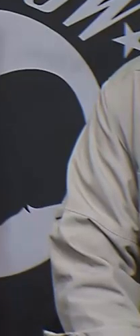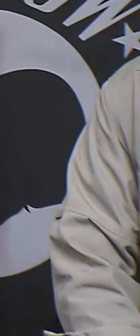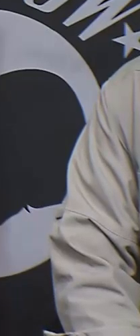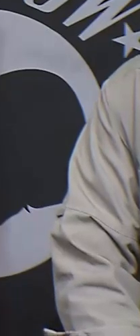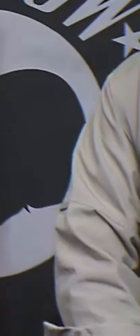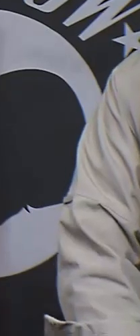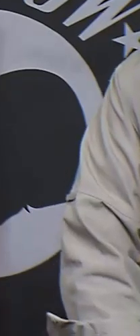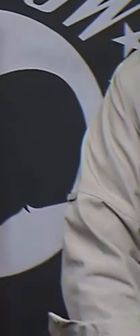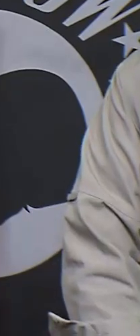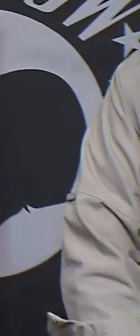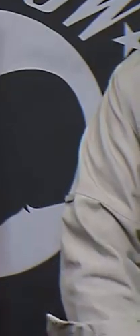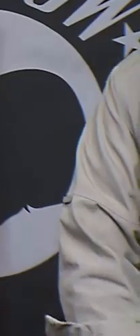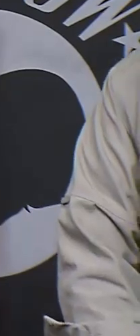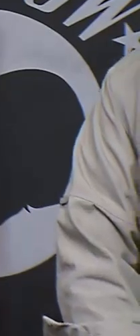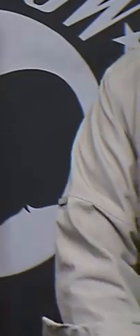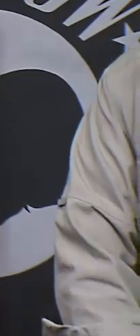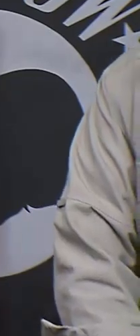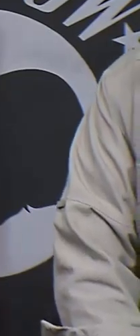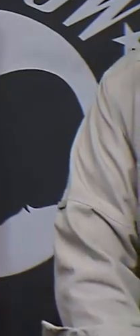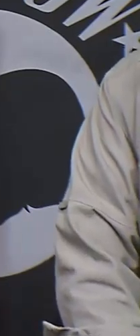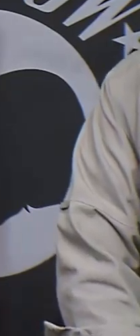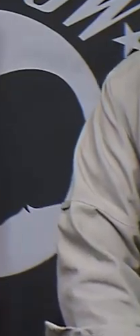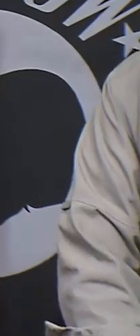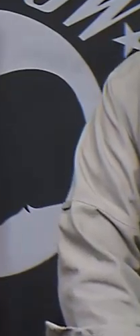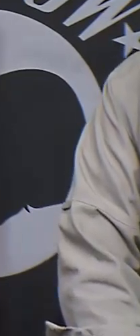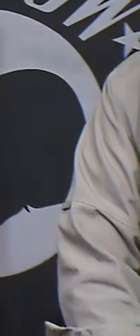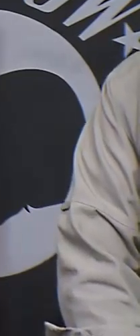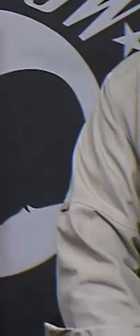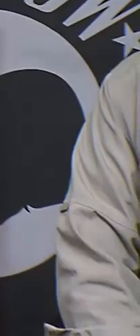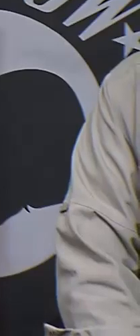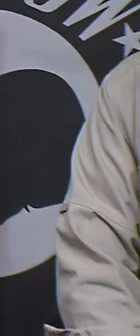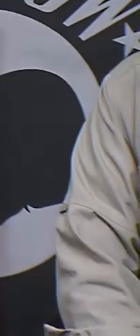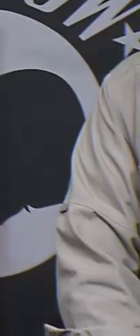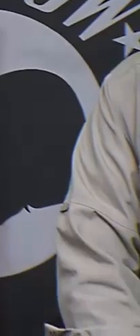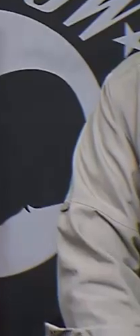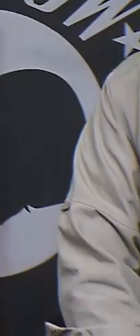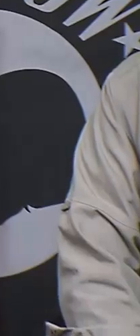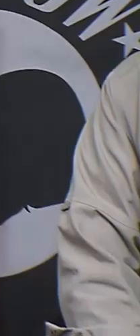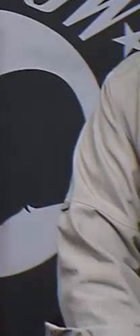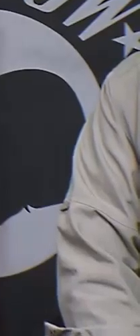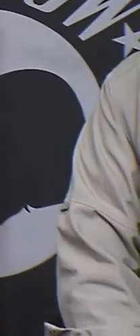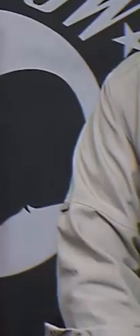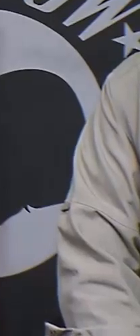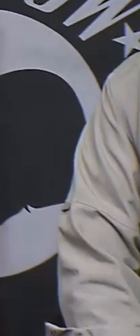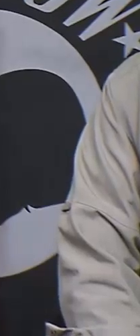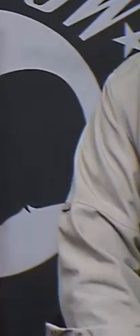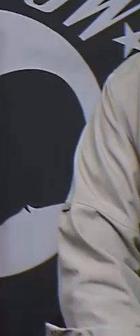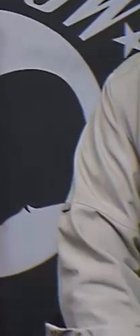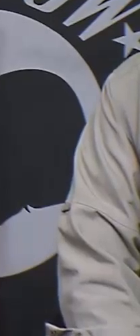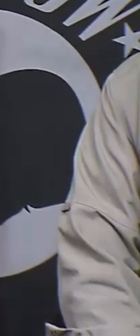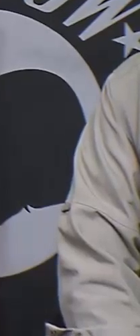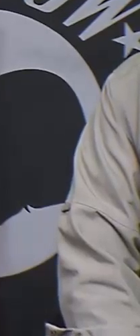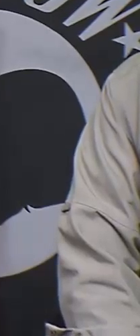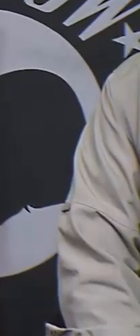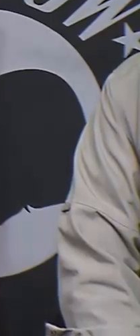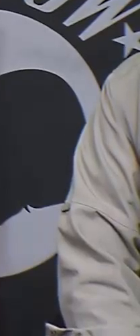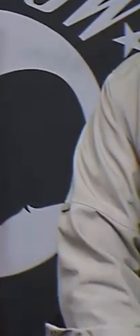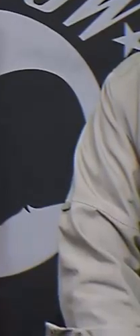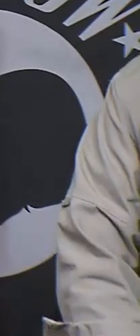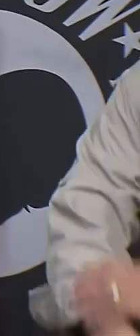IF THEY TAKE A VOTE IF IT GOES TO THE STANDARDS A ND ETHICS COMMITTEE ITHF EY RECOMMEND IT, DO YOU THINK THE COUNSEL SHOULD LOOK AT THAT, TALK ABOUT IT, IF HRE EFSUEST O ALPOOZGIE,